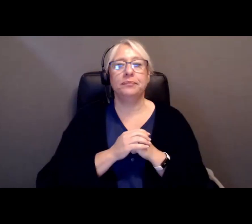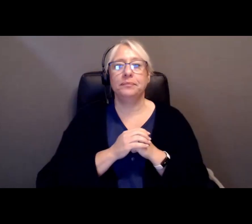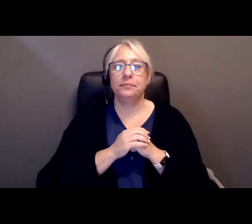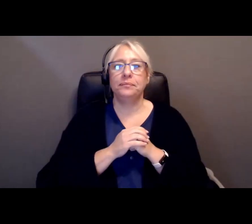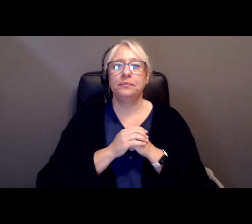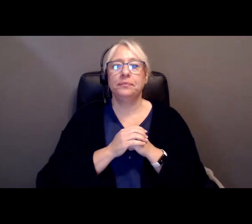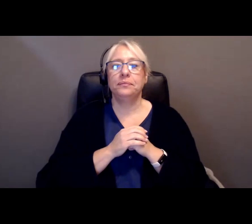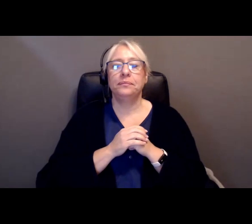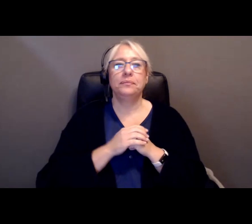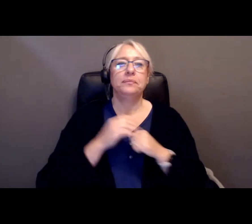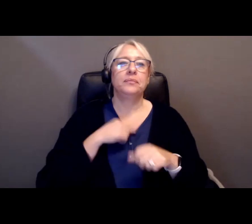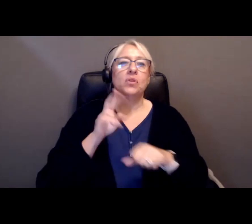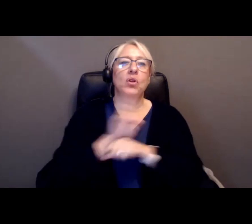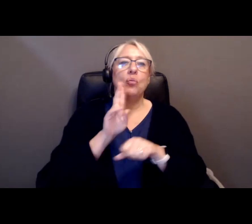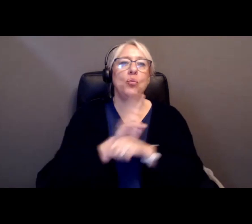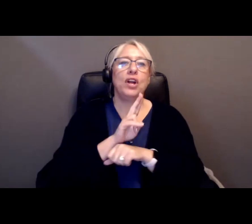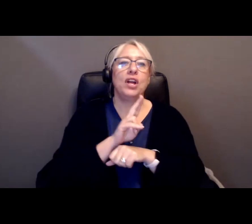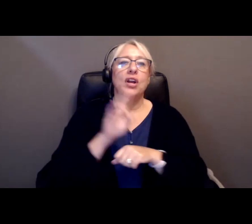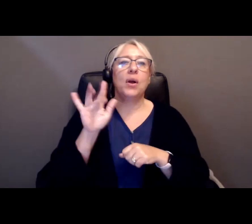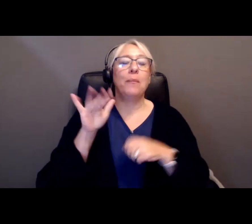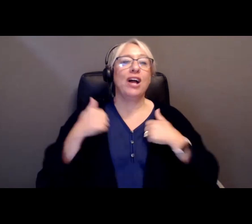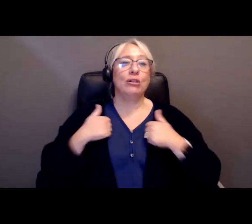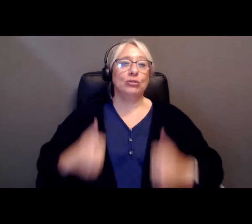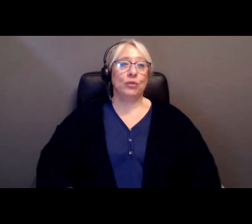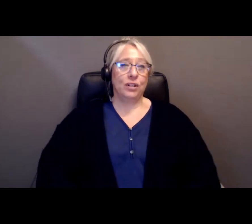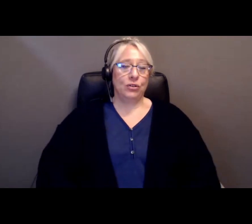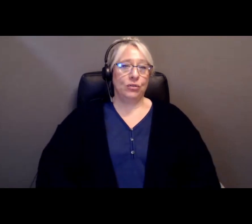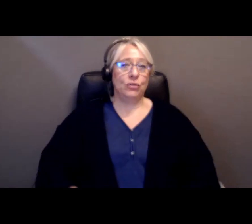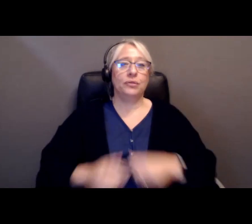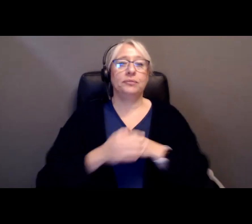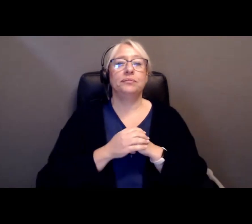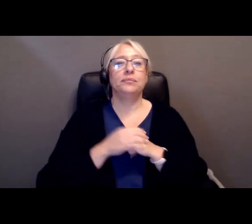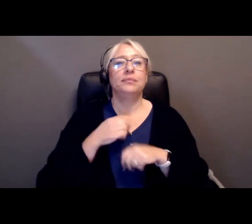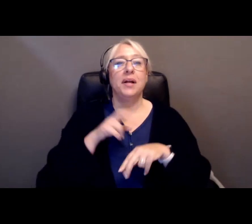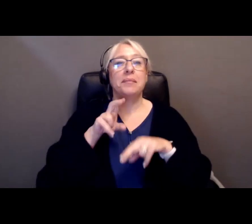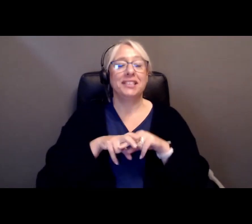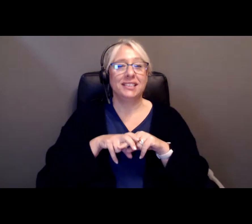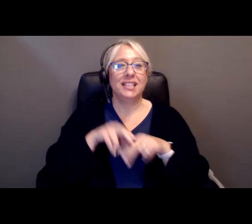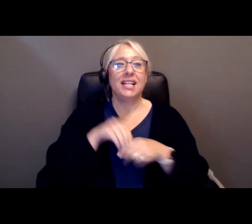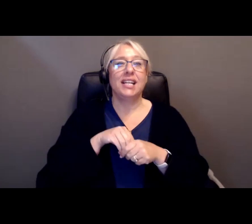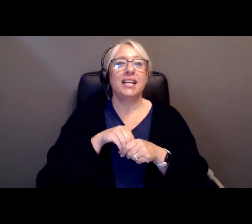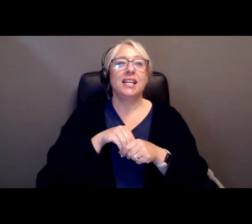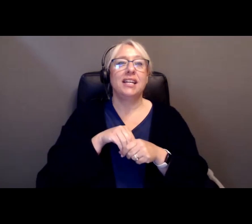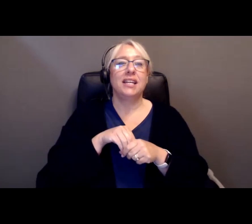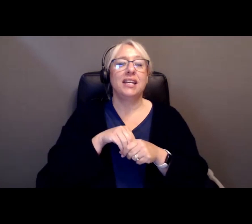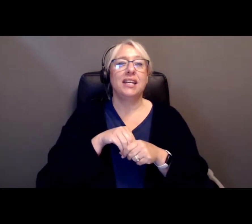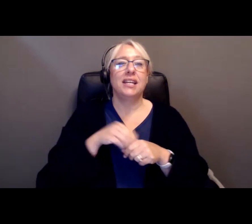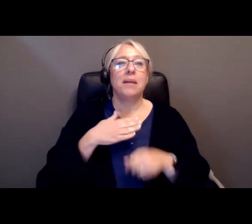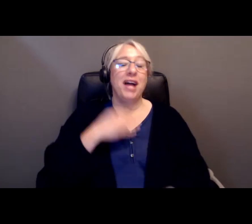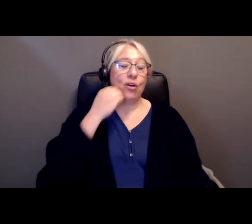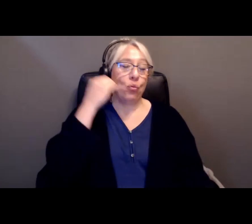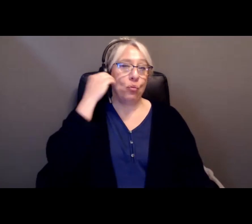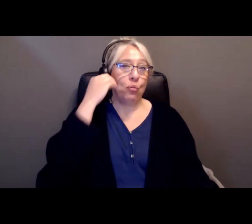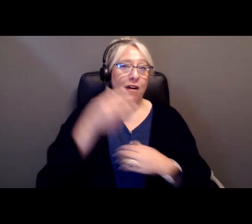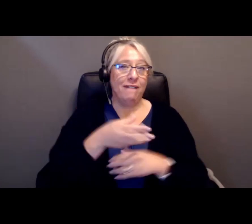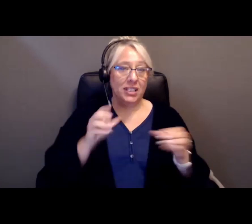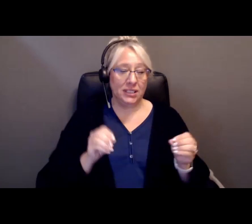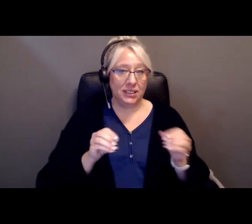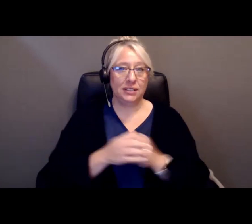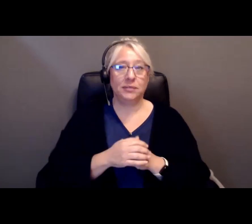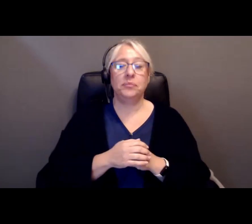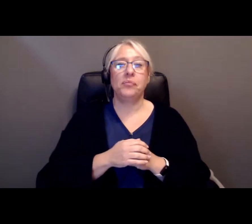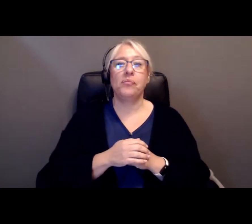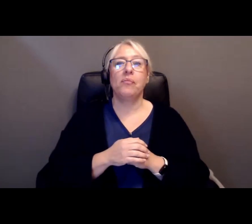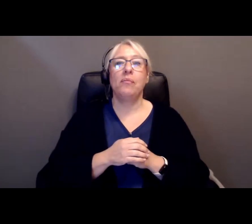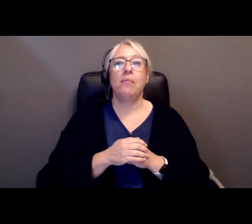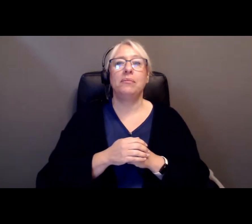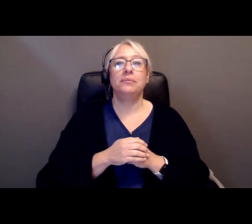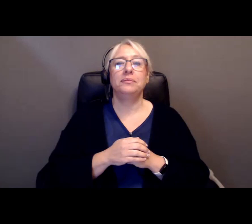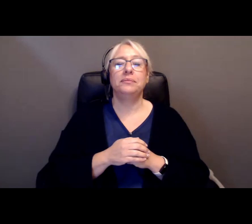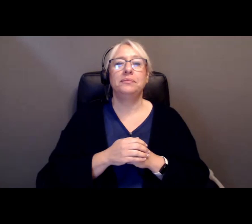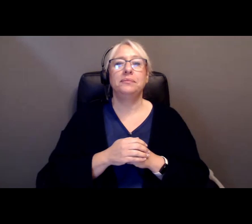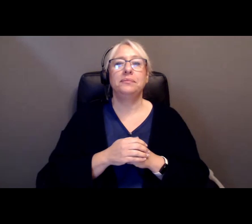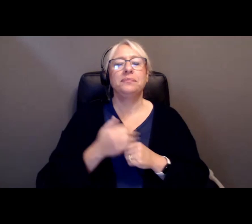and I'm wearing a brown sweater. And I'm sitting in my home office. And a little bit about myself,